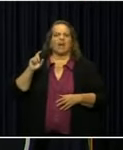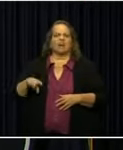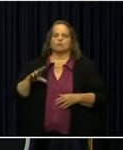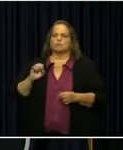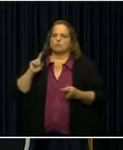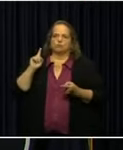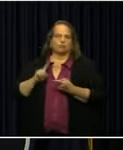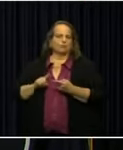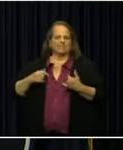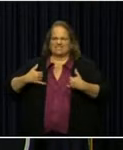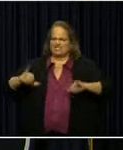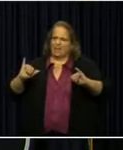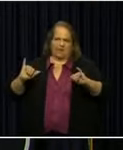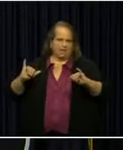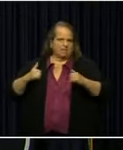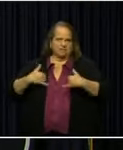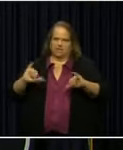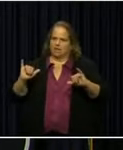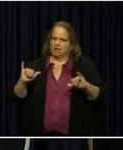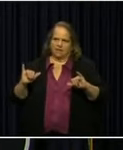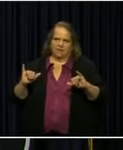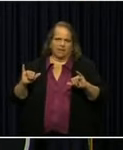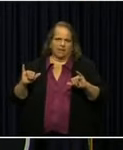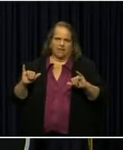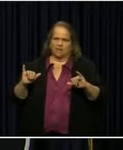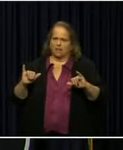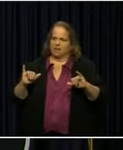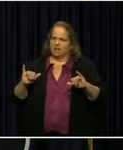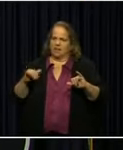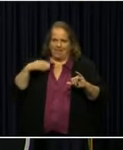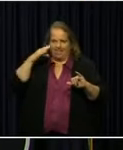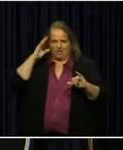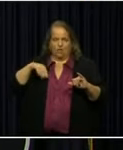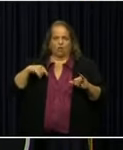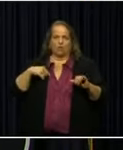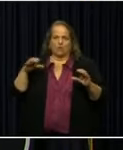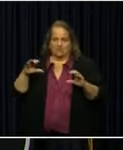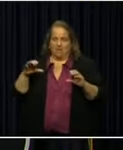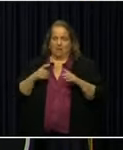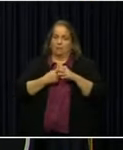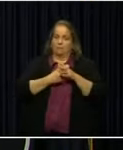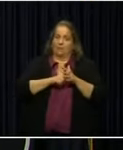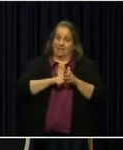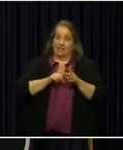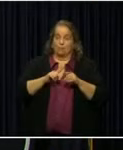POLITICAL. IT'S LIFE AND DEATH. AND WE -- A LOT OF US OR ON THE